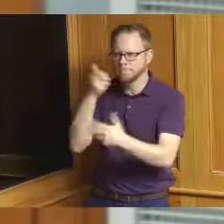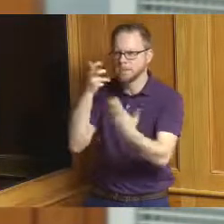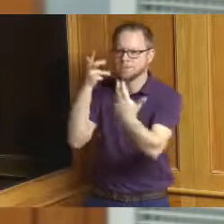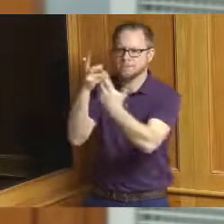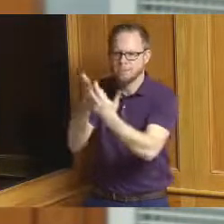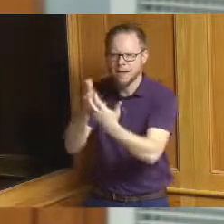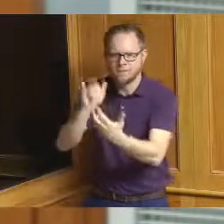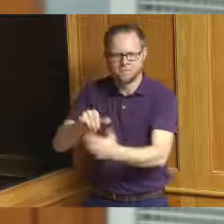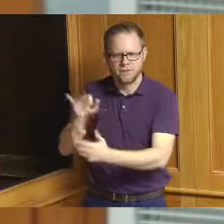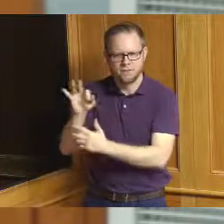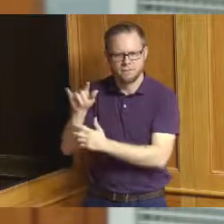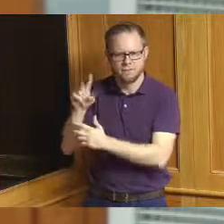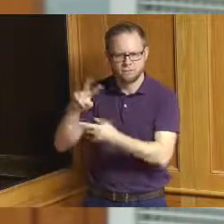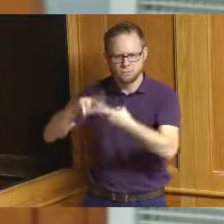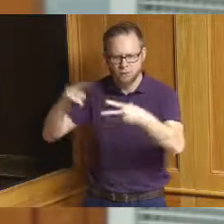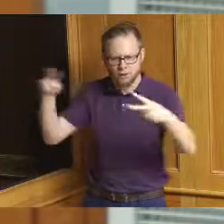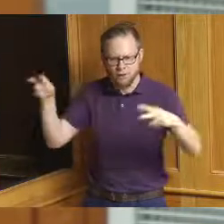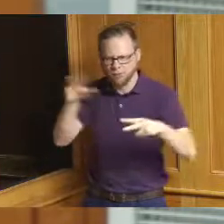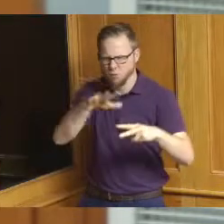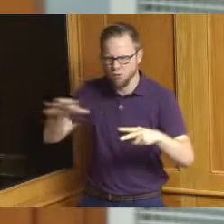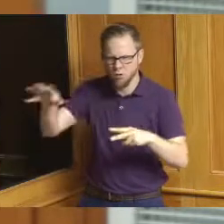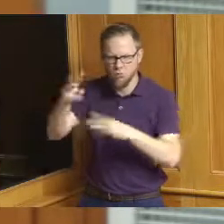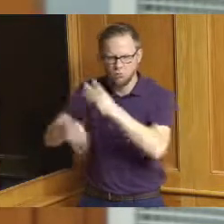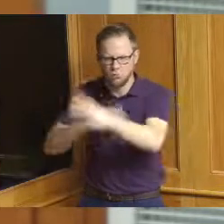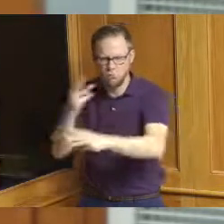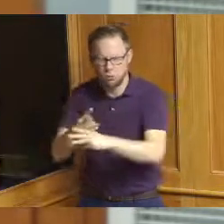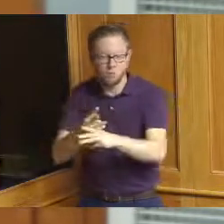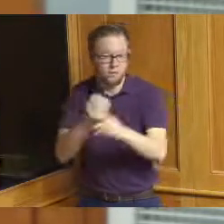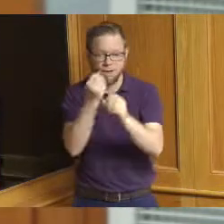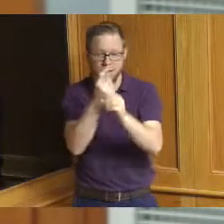the flu and all all viruses kind of mutate they change their genetic code a little bit